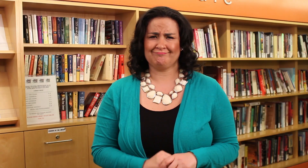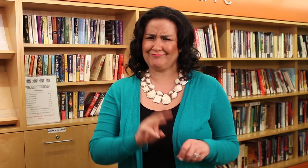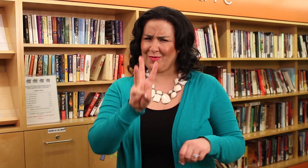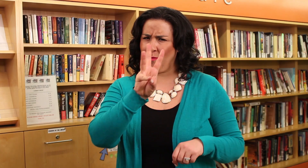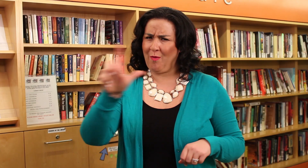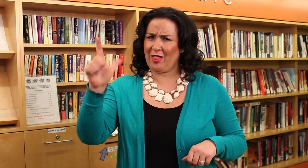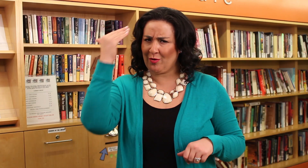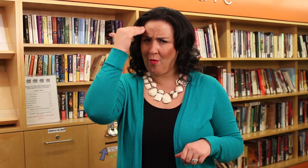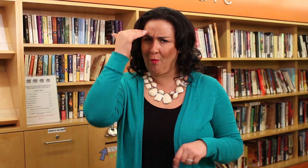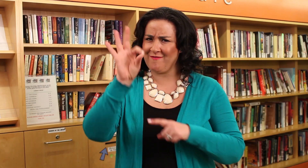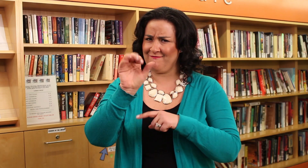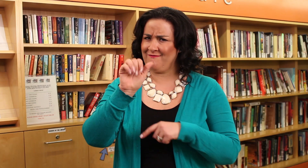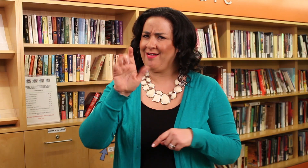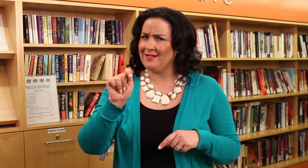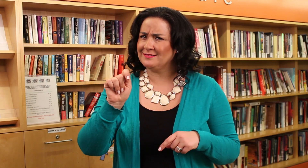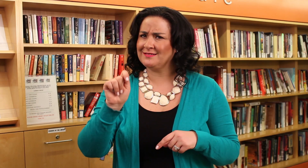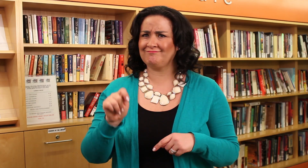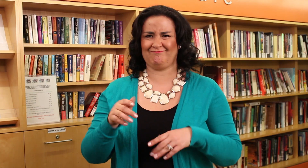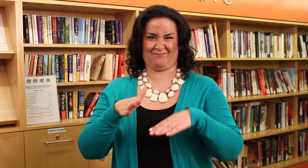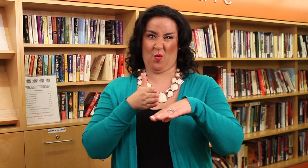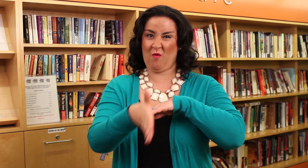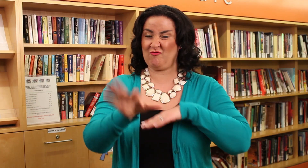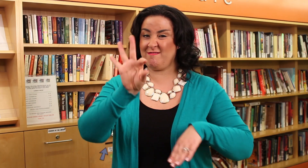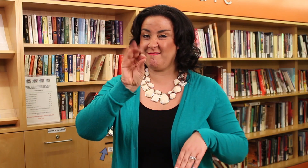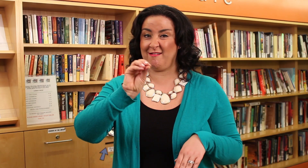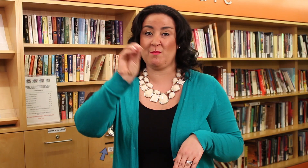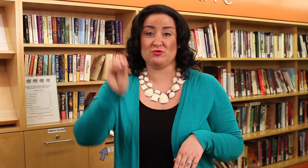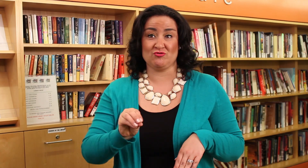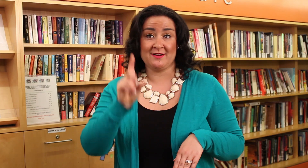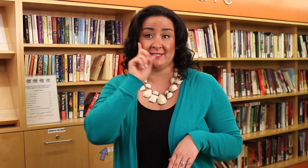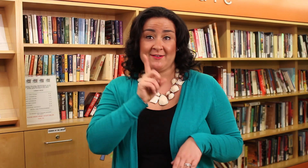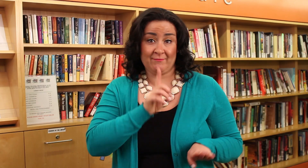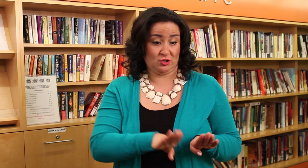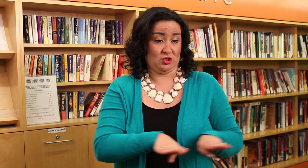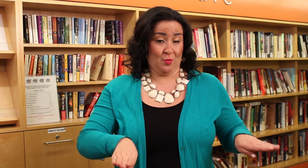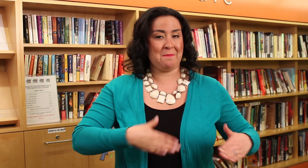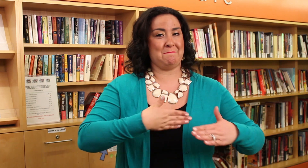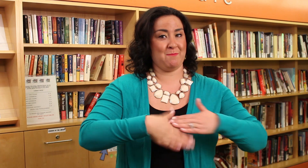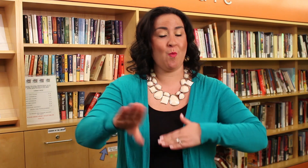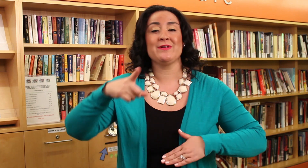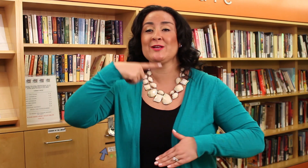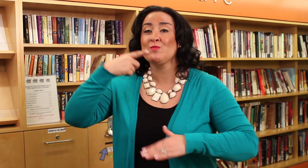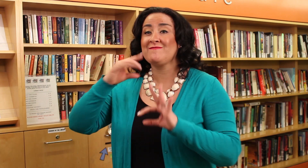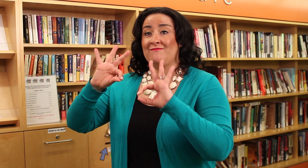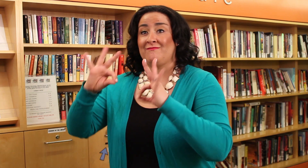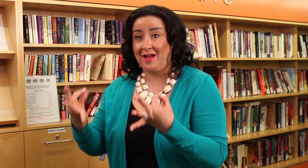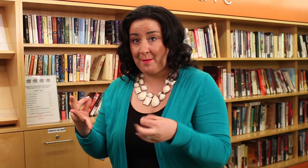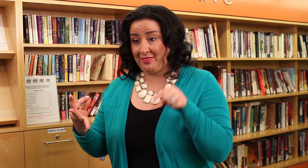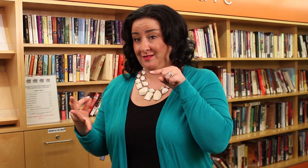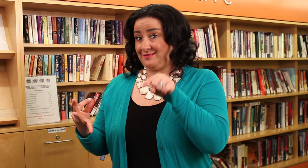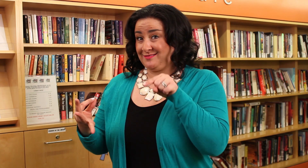It’s well known that over 90% of Deaf children are born into hearing families but only 20%